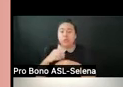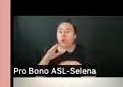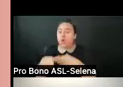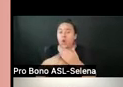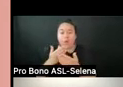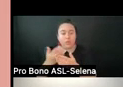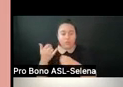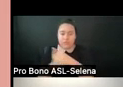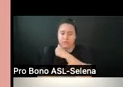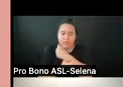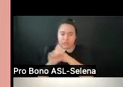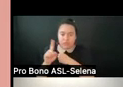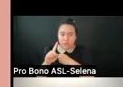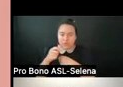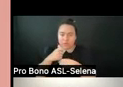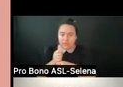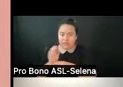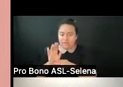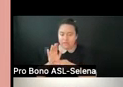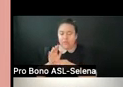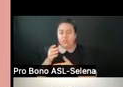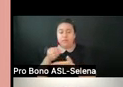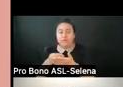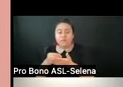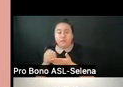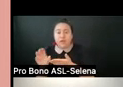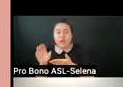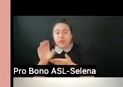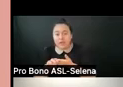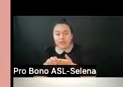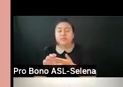produced. This includes where it is getting financed and whether it is being filmed.